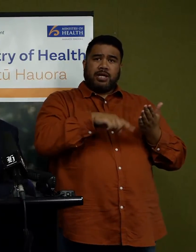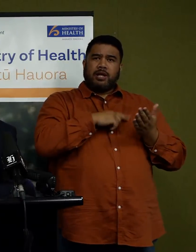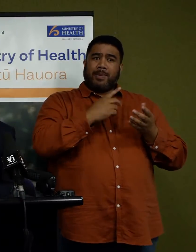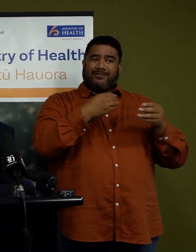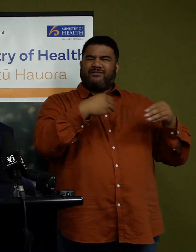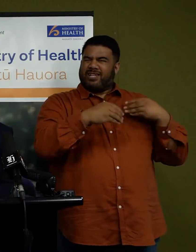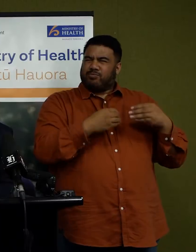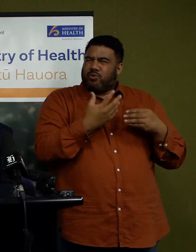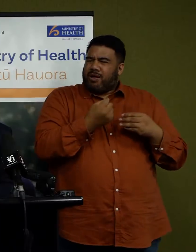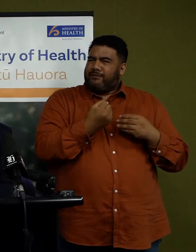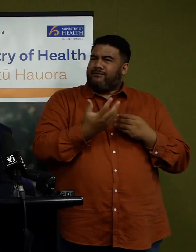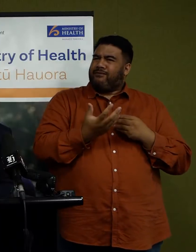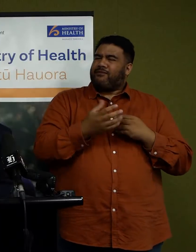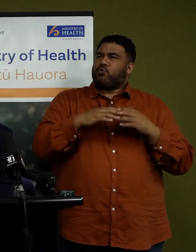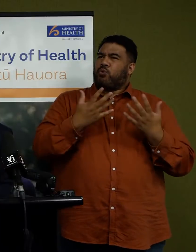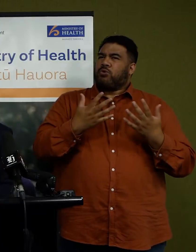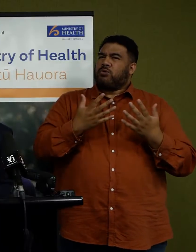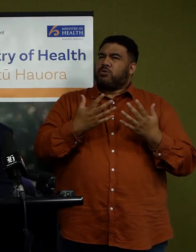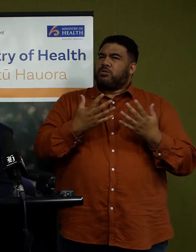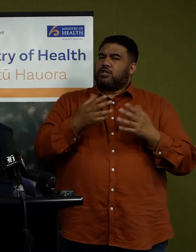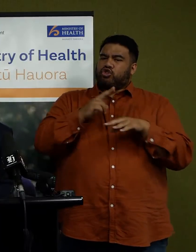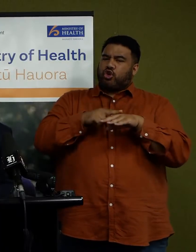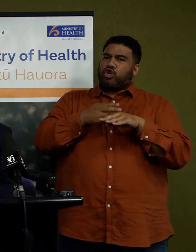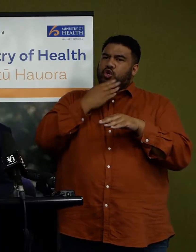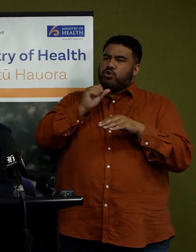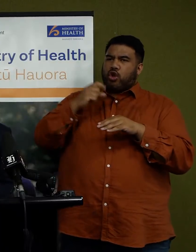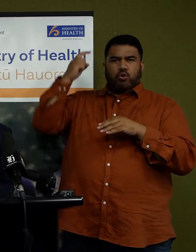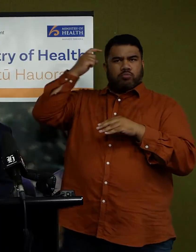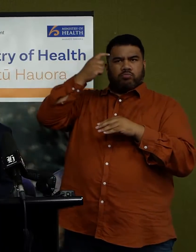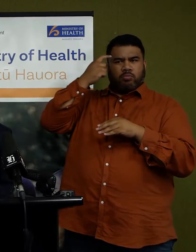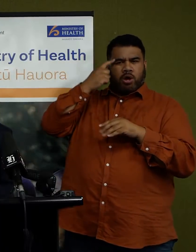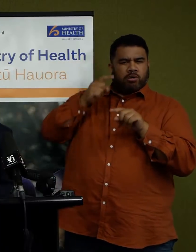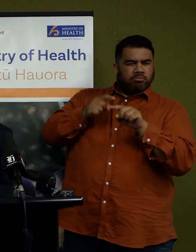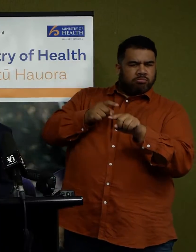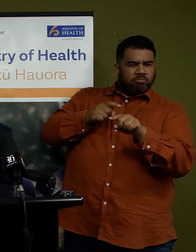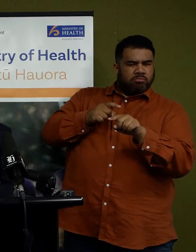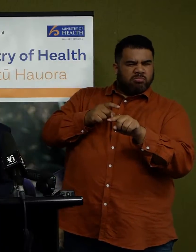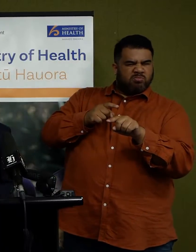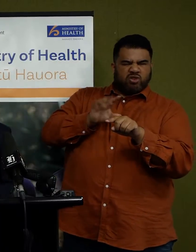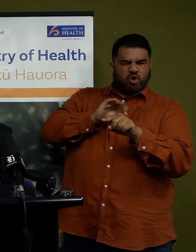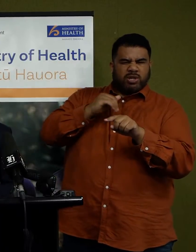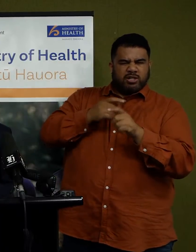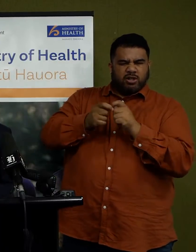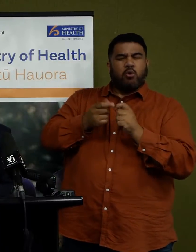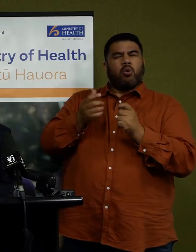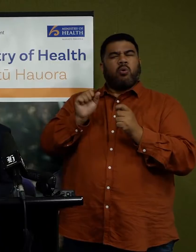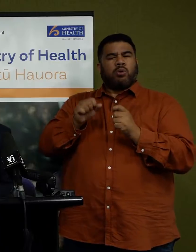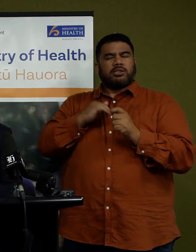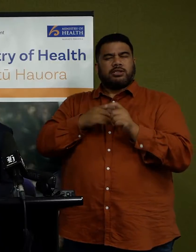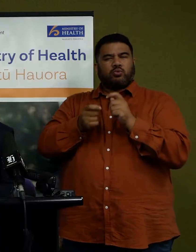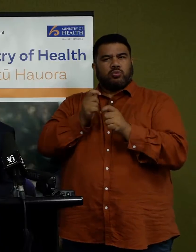It is also applied with the clinical judgment of the clinician and in discussion with an infectious diseases specialist